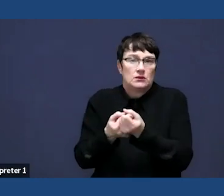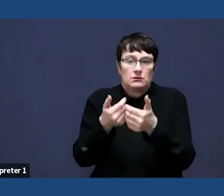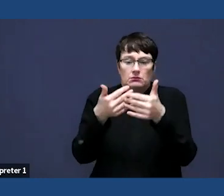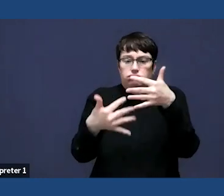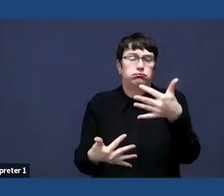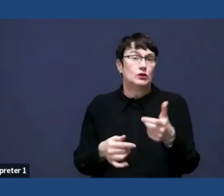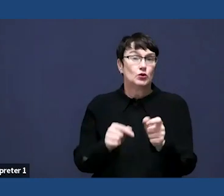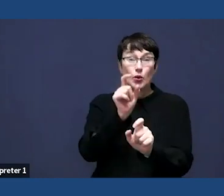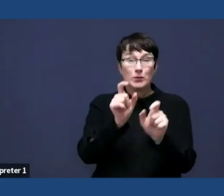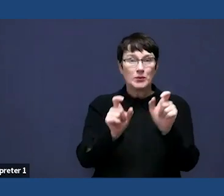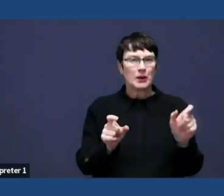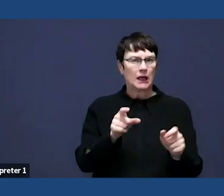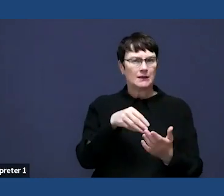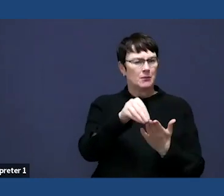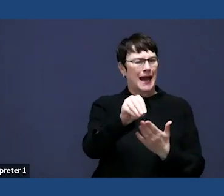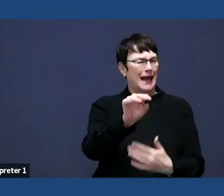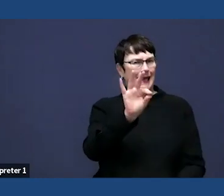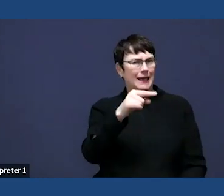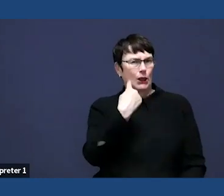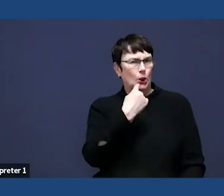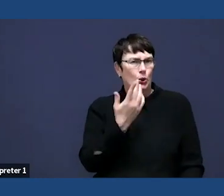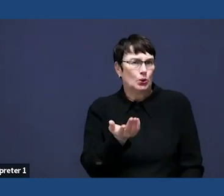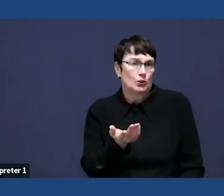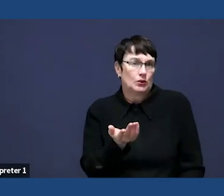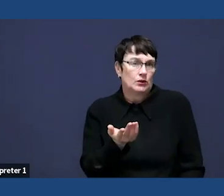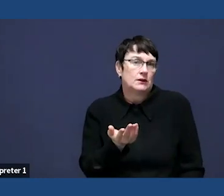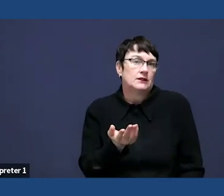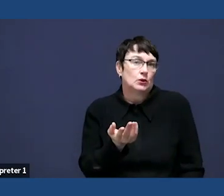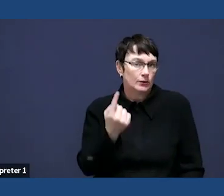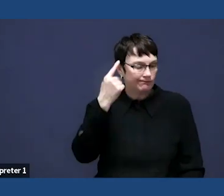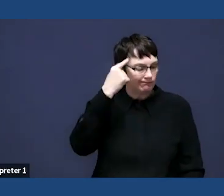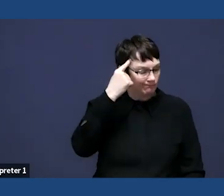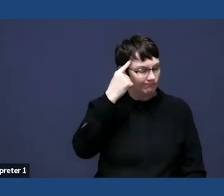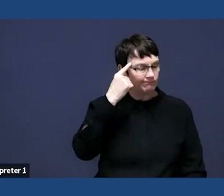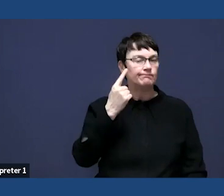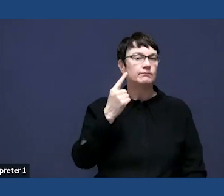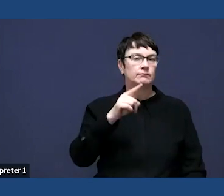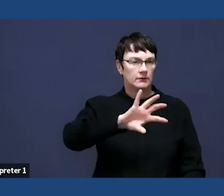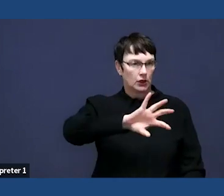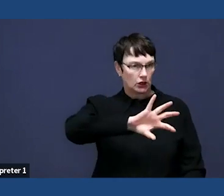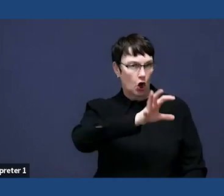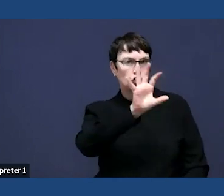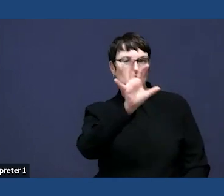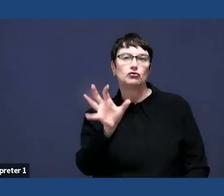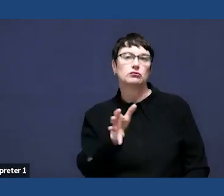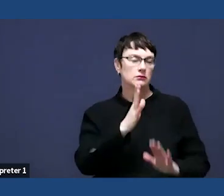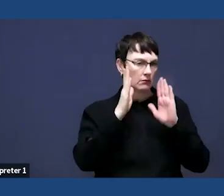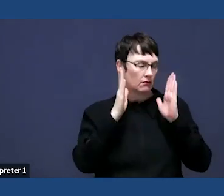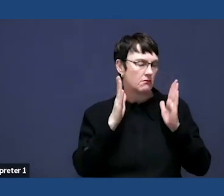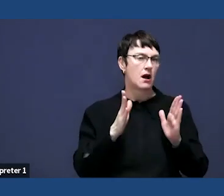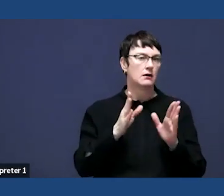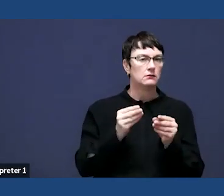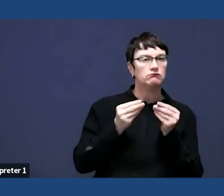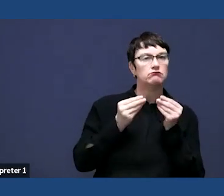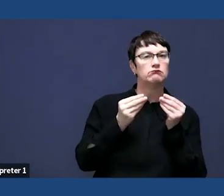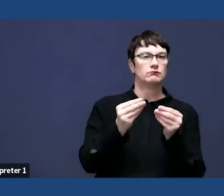And that in turn, has an impact on the supply of labor and kind of talent coming in.